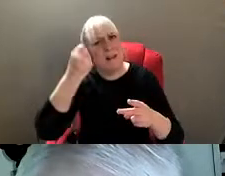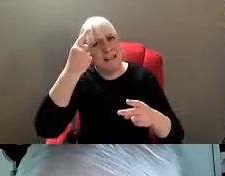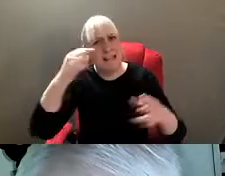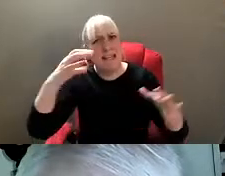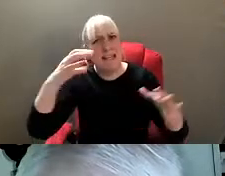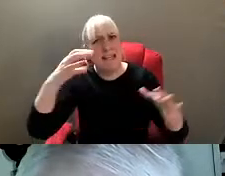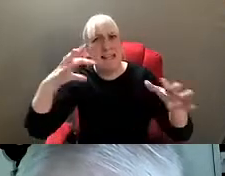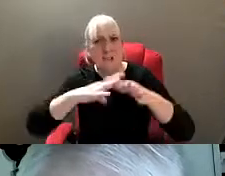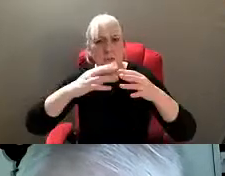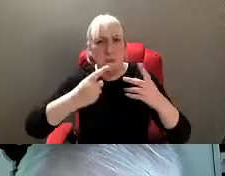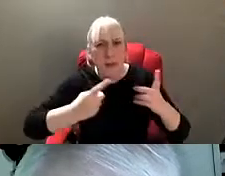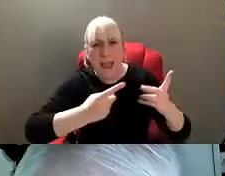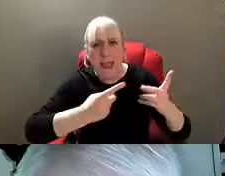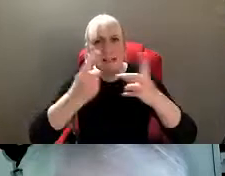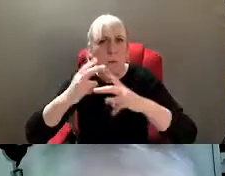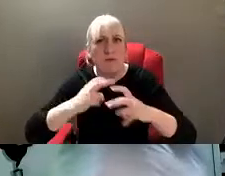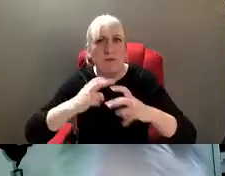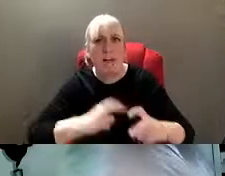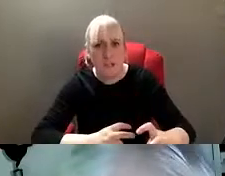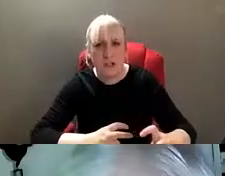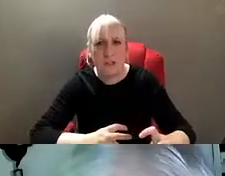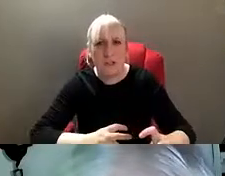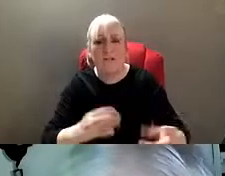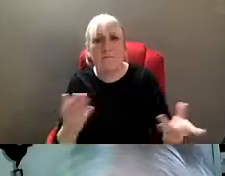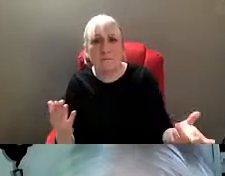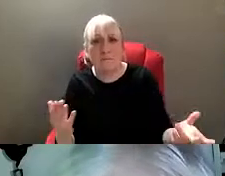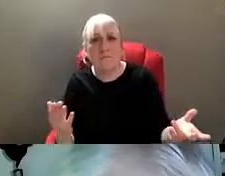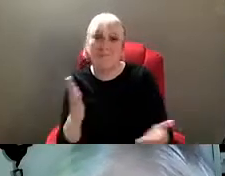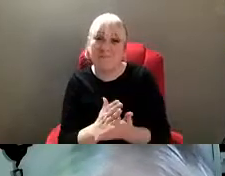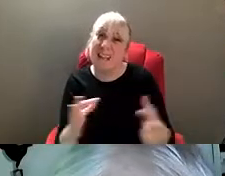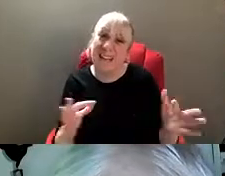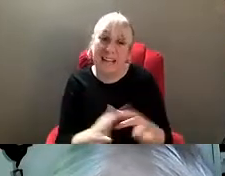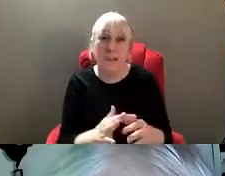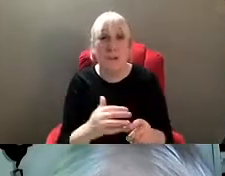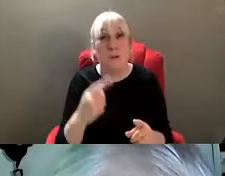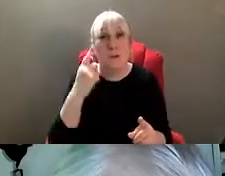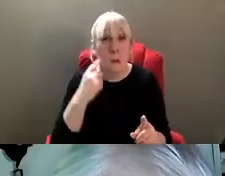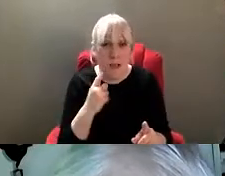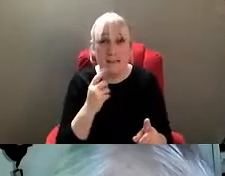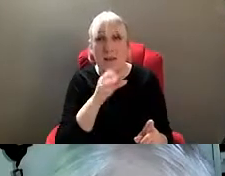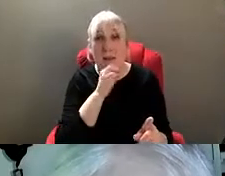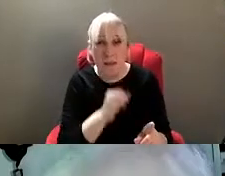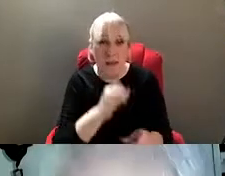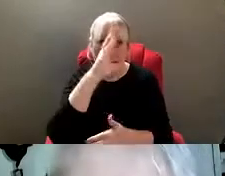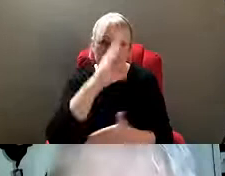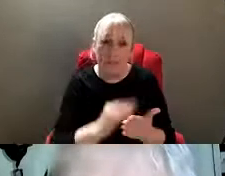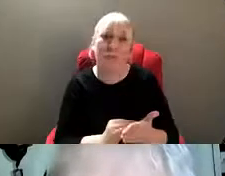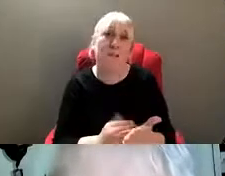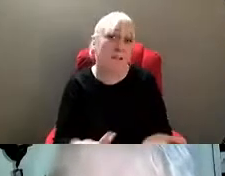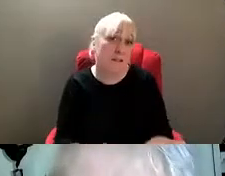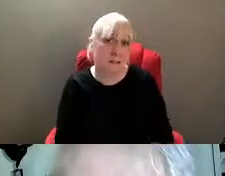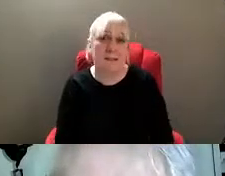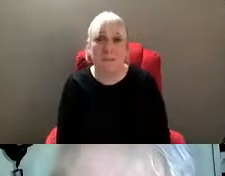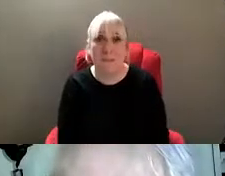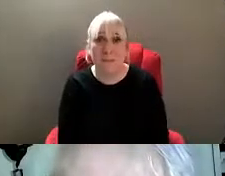attributed to a very wide male experience you know and there's always like this extra kind of